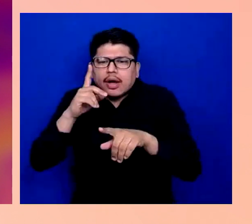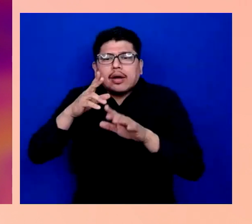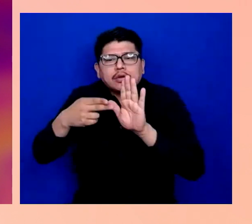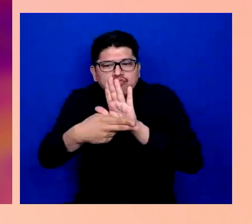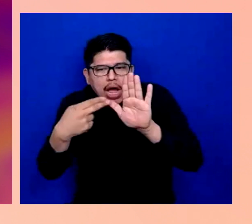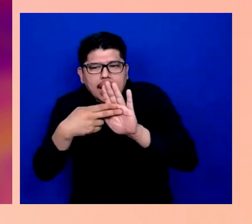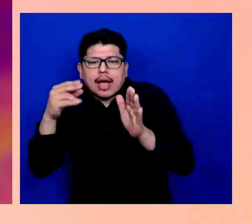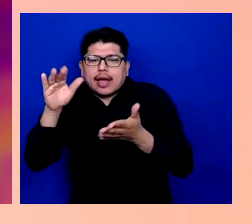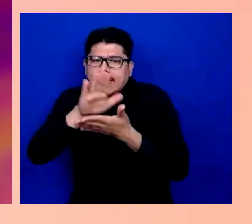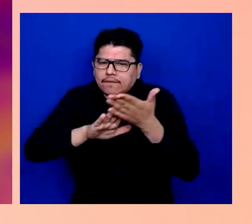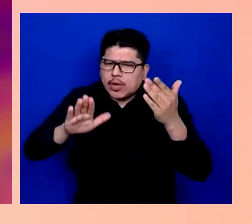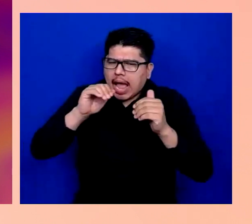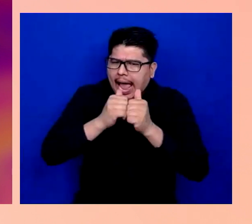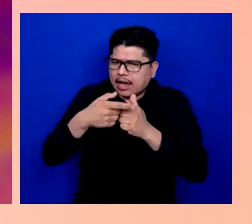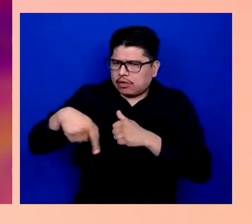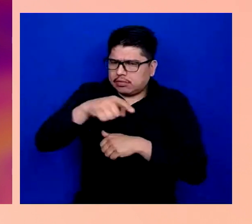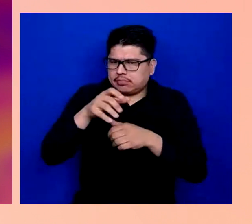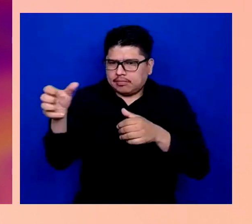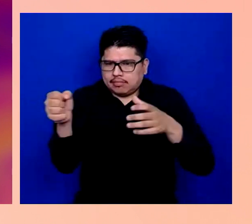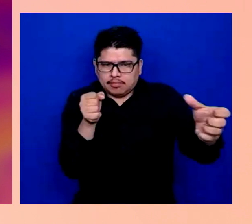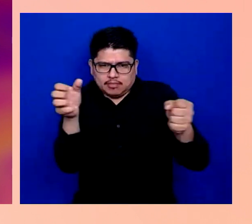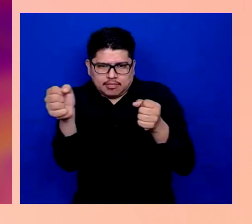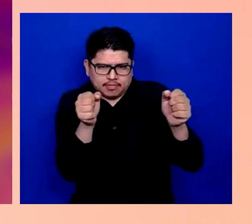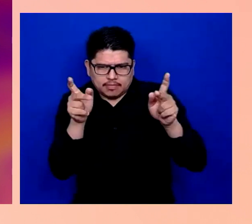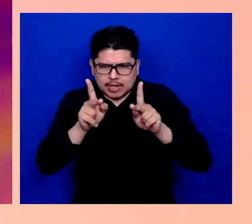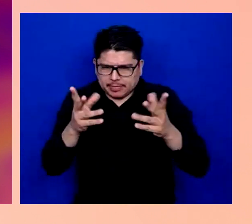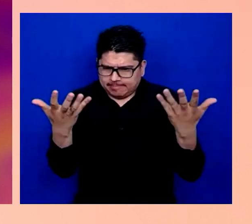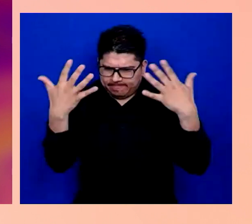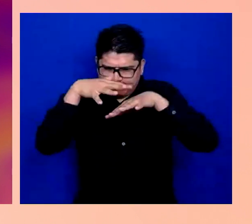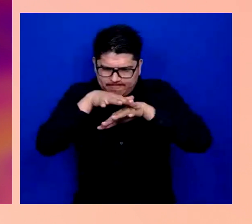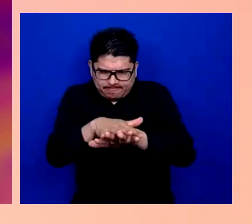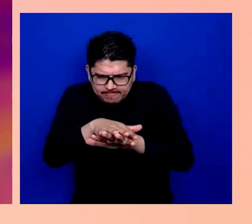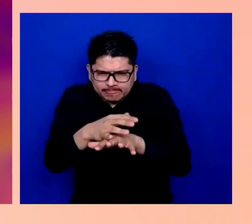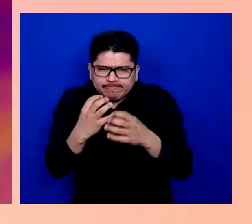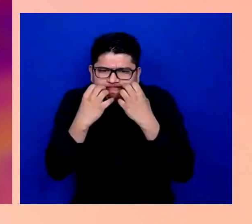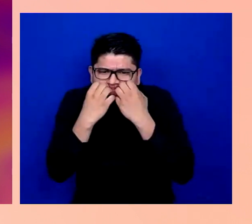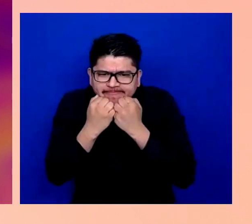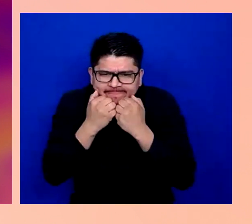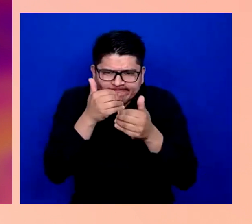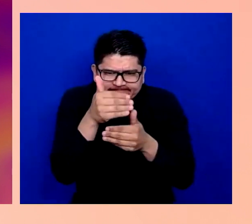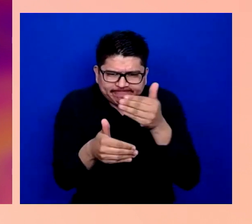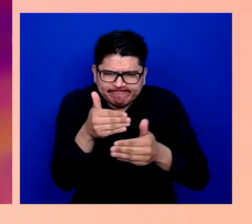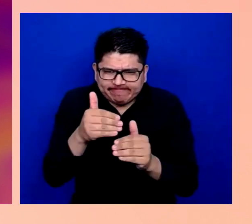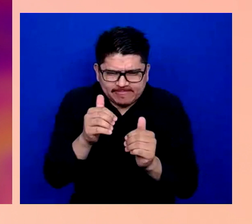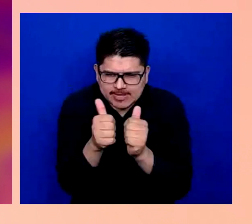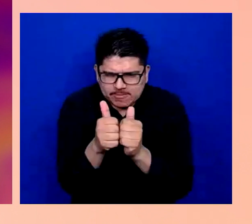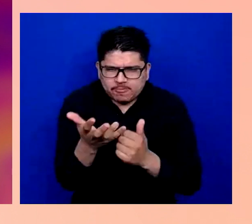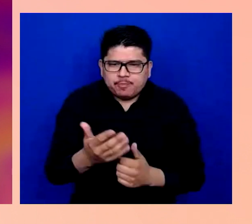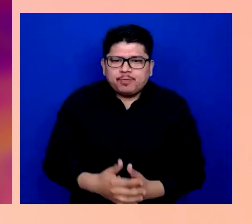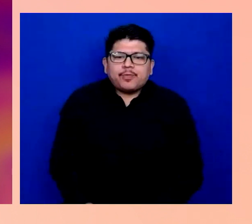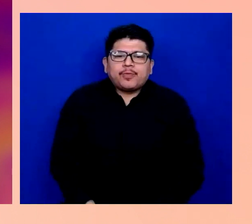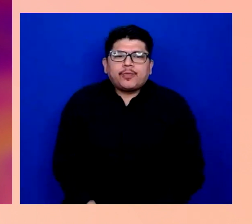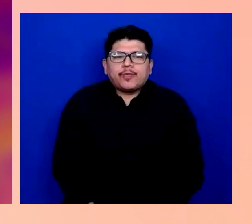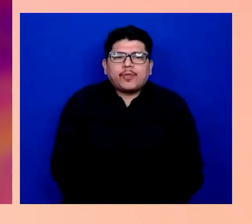and how we integrate into your current processes. Thank you. Well, it's